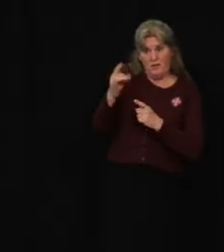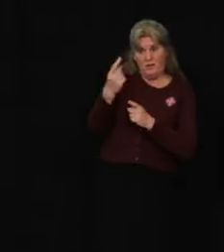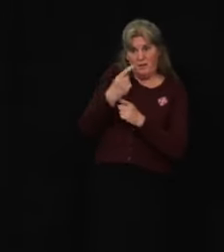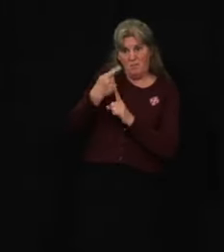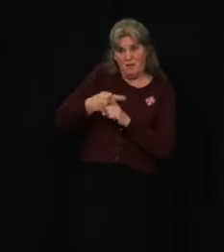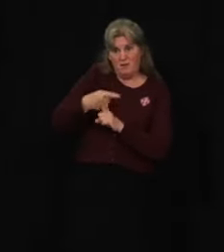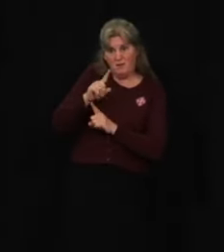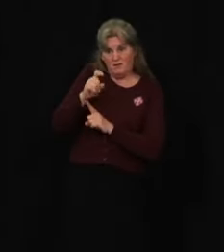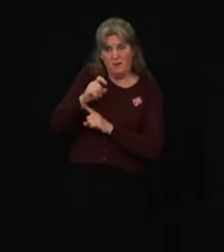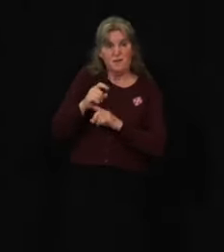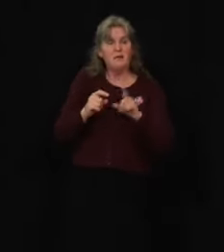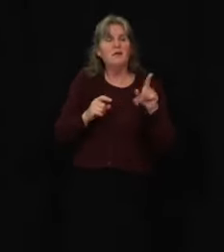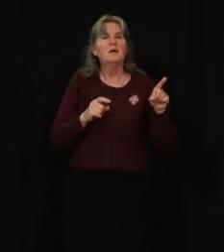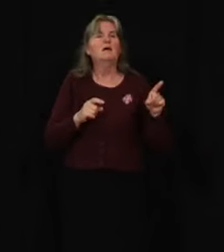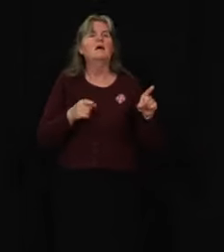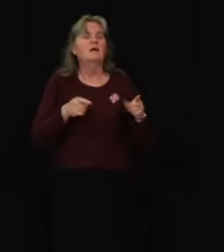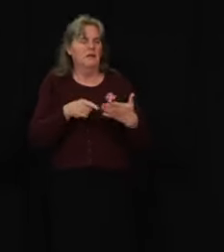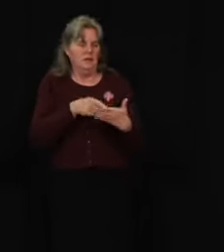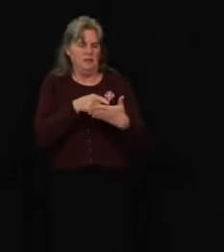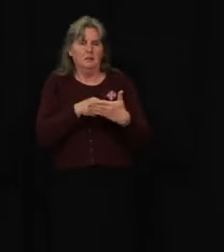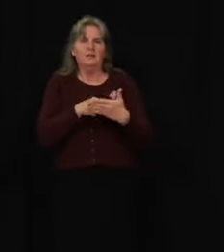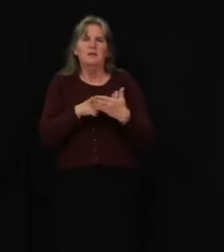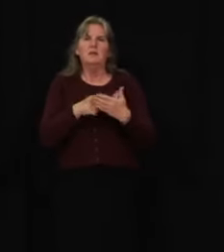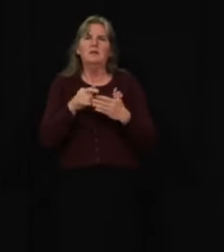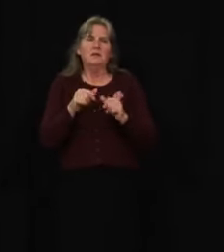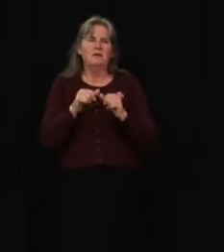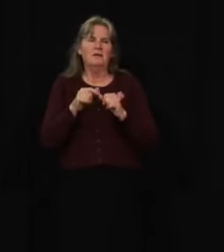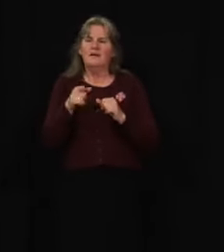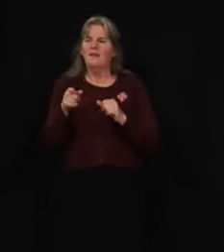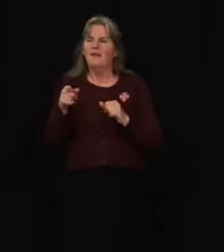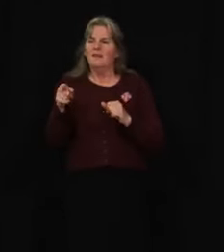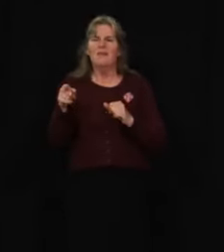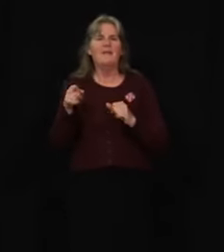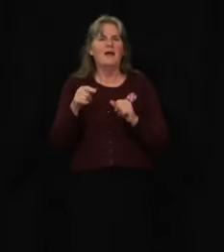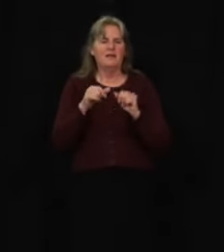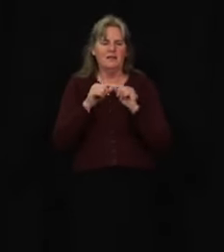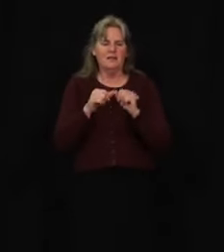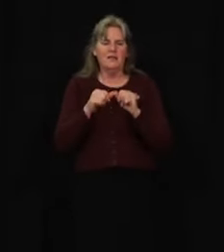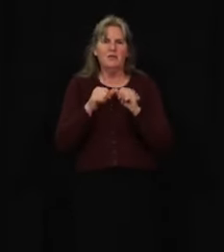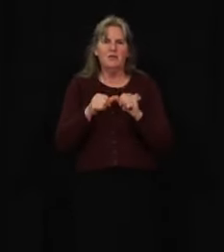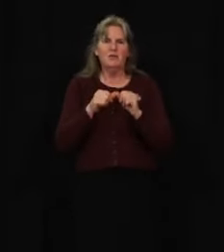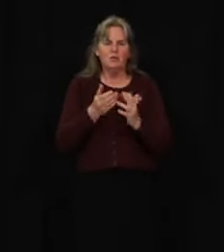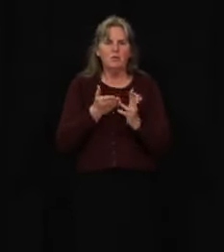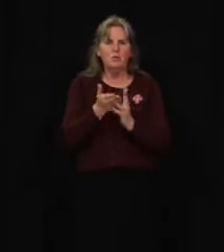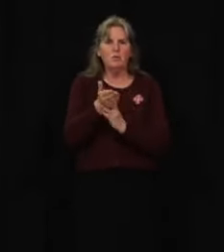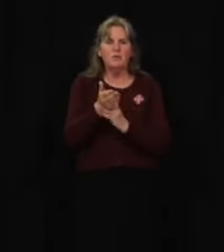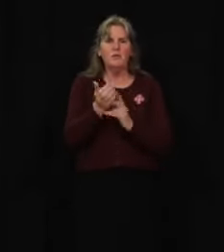How far can you go into looking at individuals and saying that you can adjust the guidelines